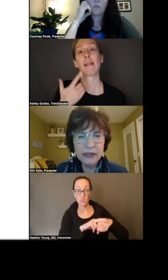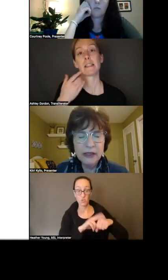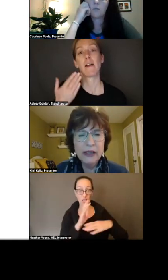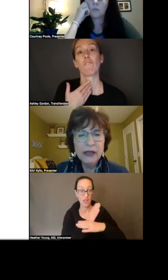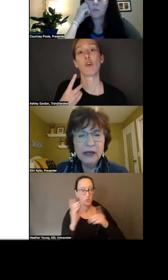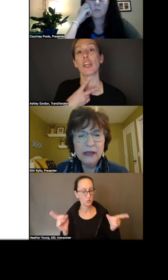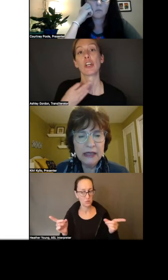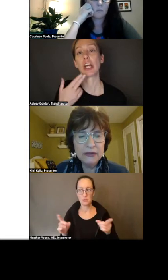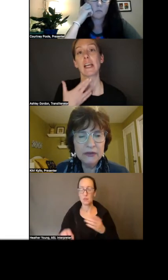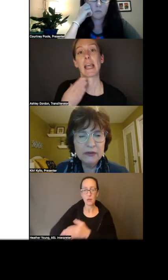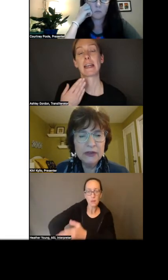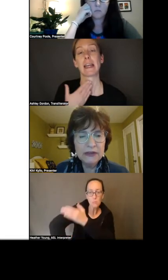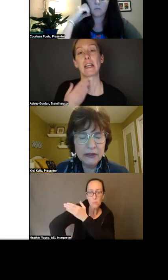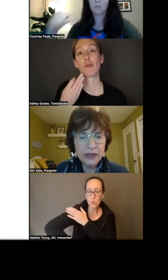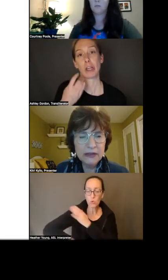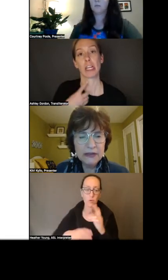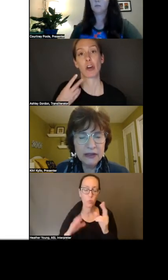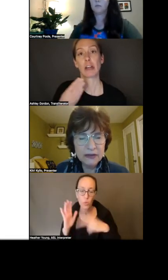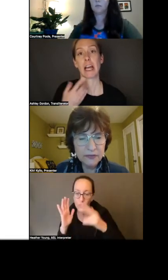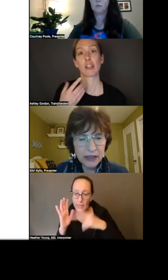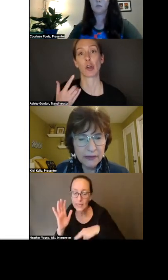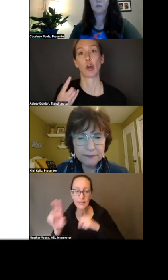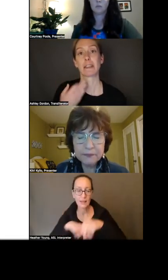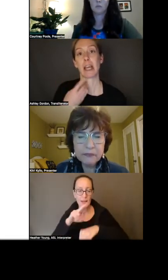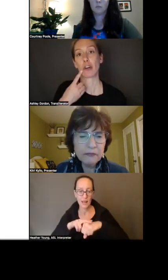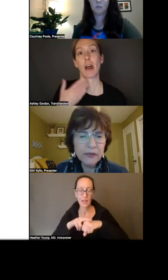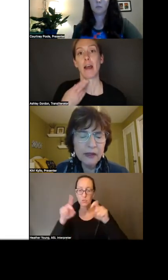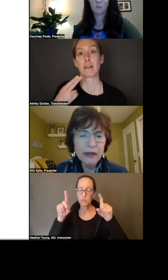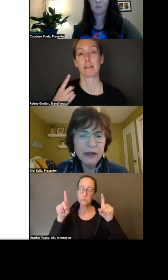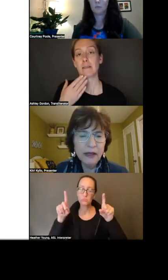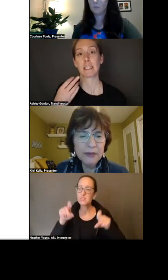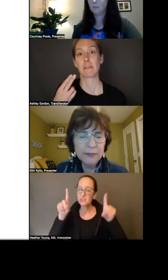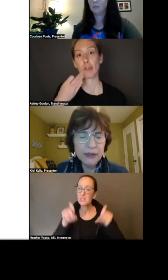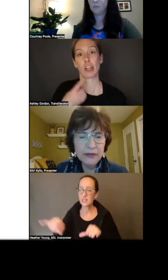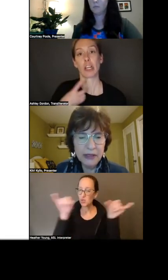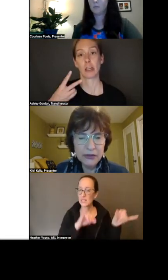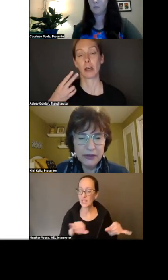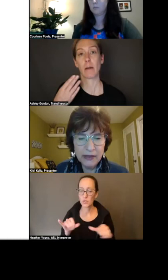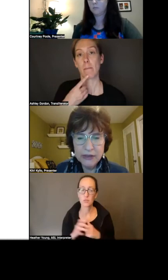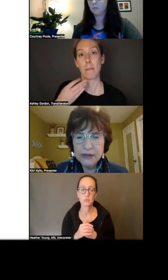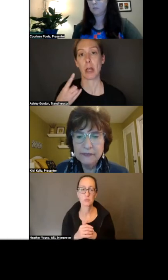on national standardized tests of reading compared to the national average.